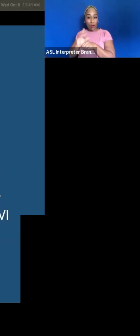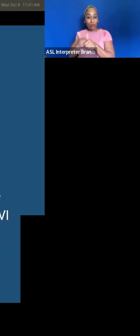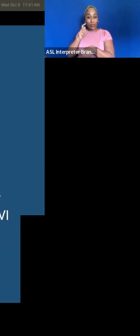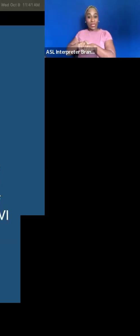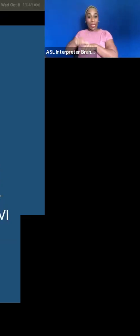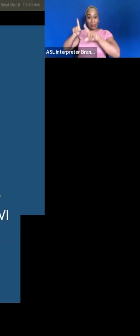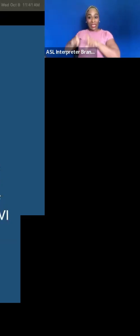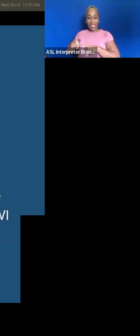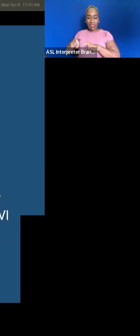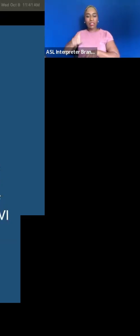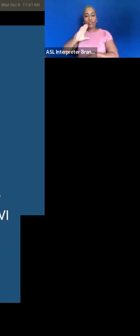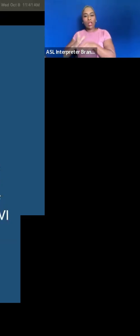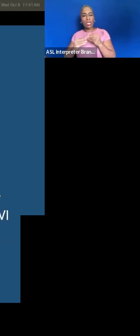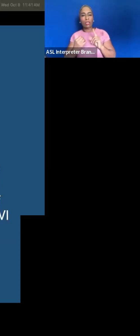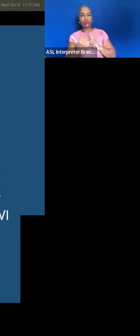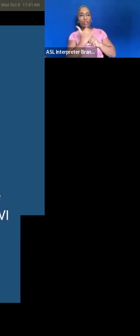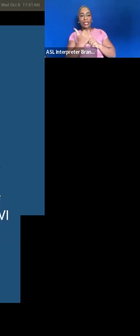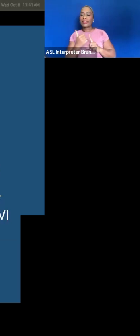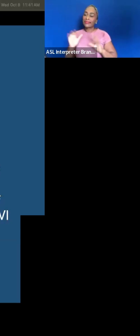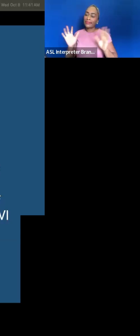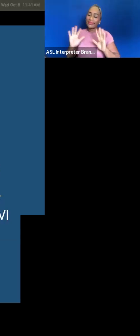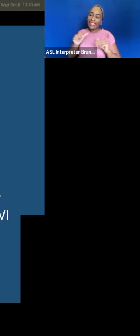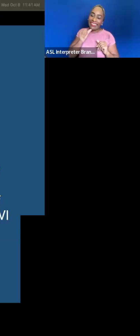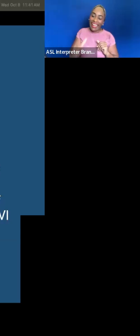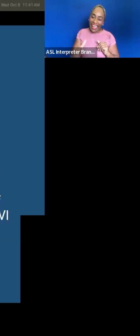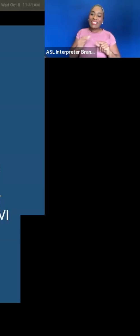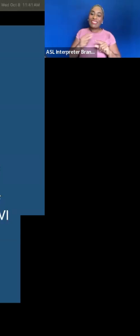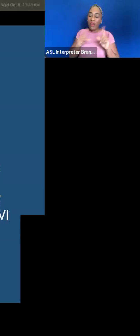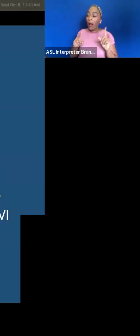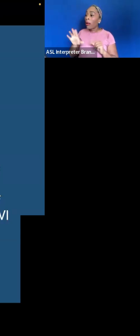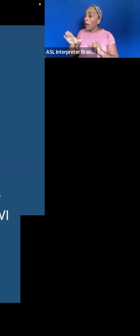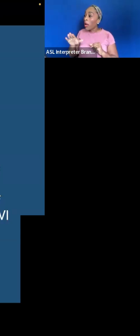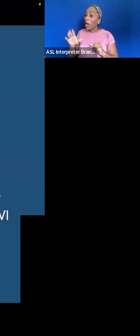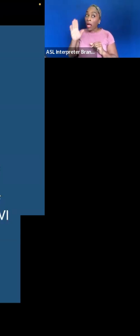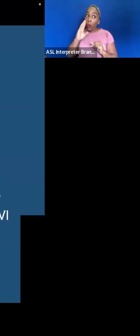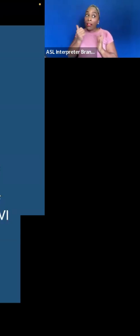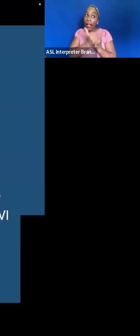I did tell her that she was just helping my colleagues learn how to better test a student with VI.